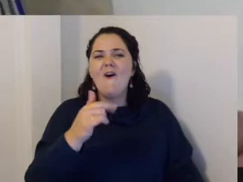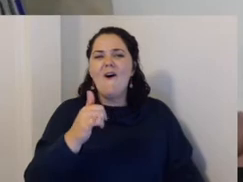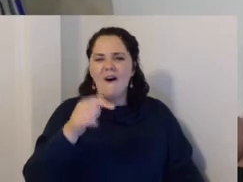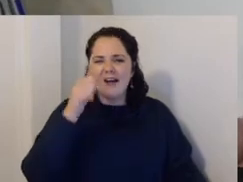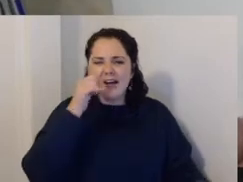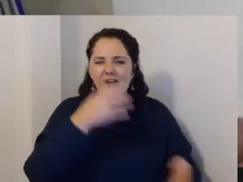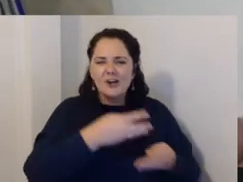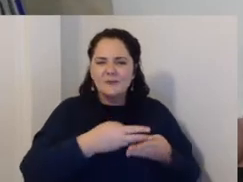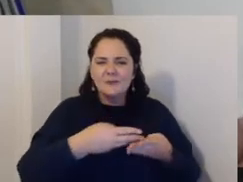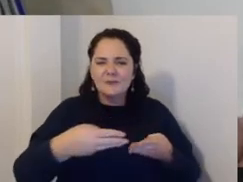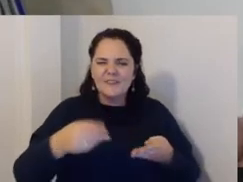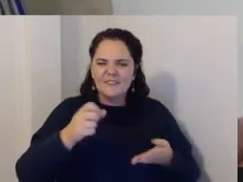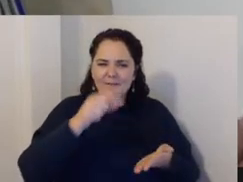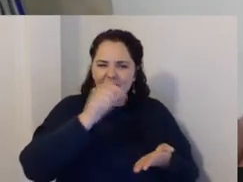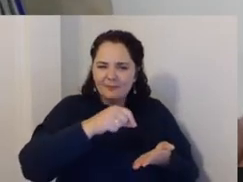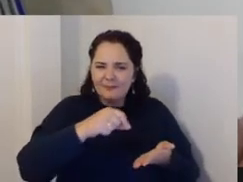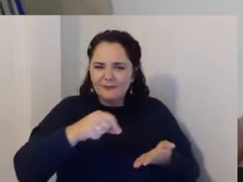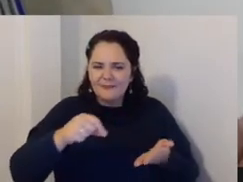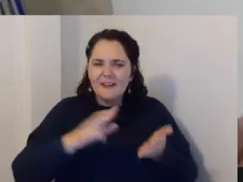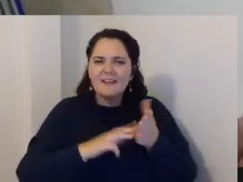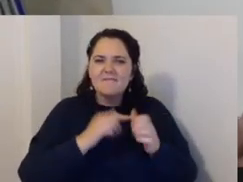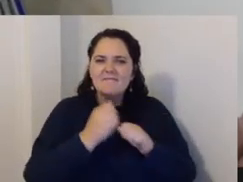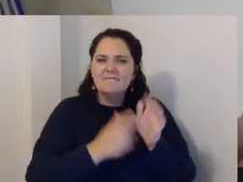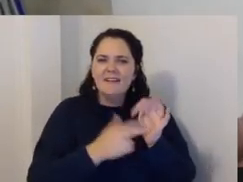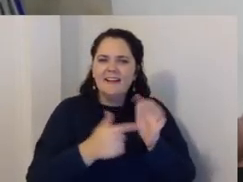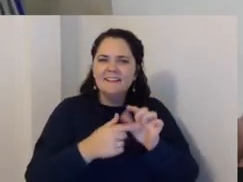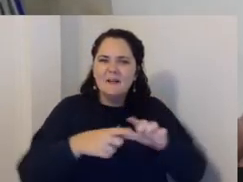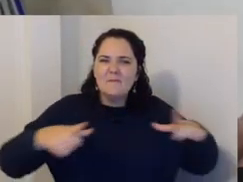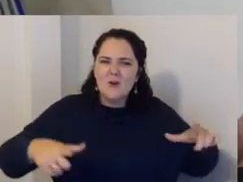around on their faces um but then once you've got it on there then you're just going to take that